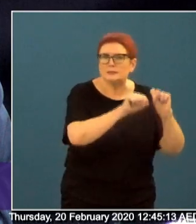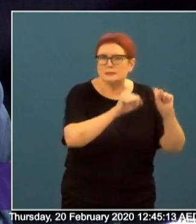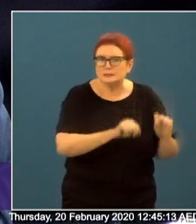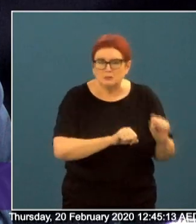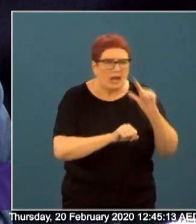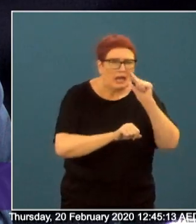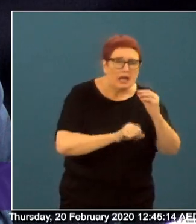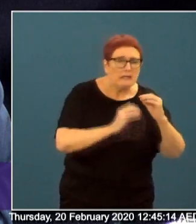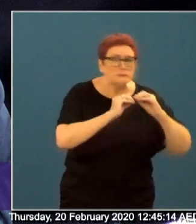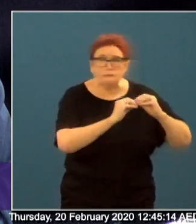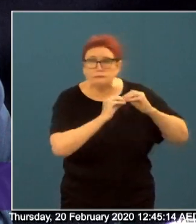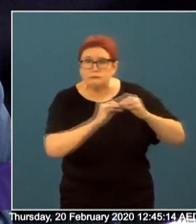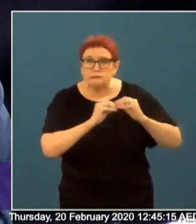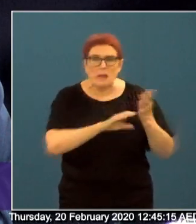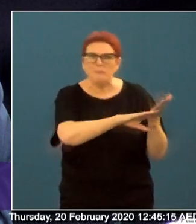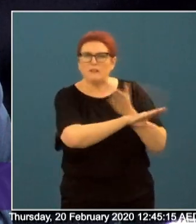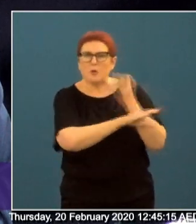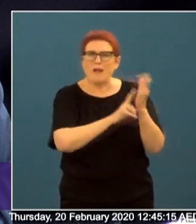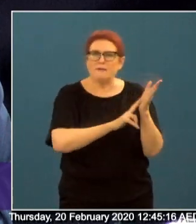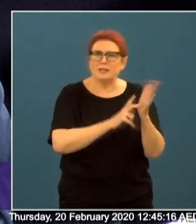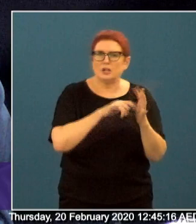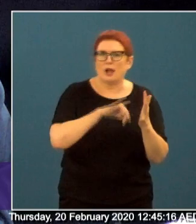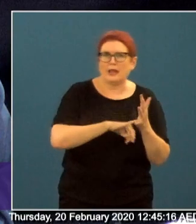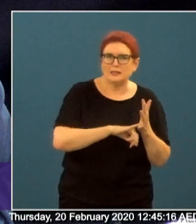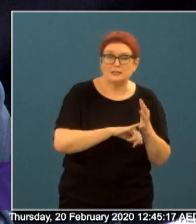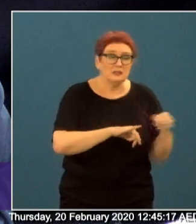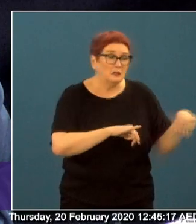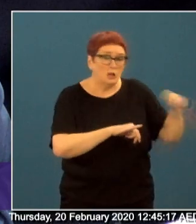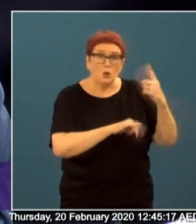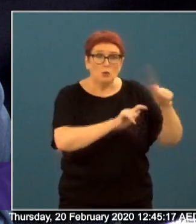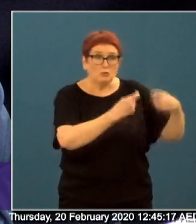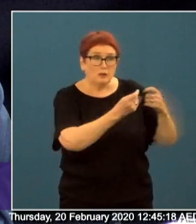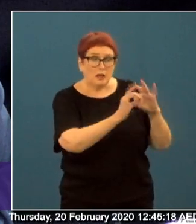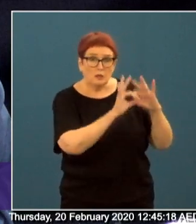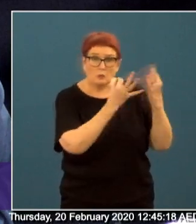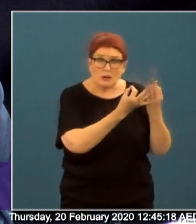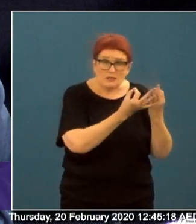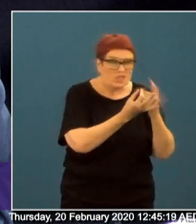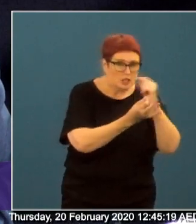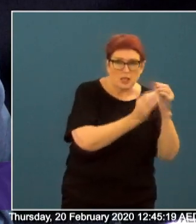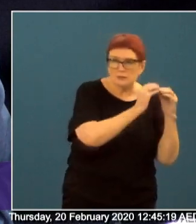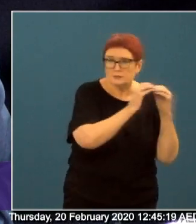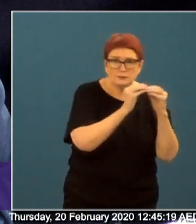with disability service providers, particularly those that were government-funded around provision of supports.